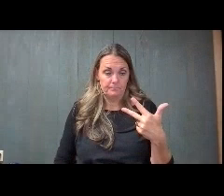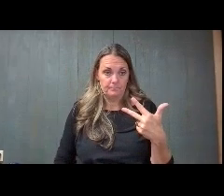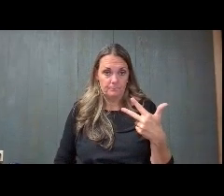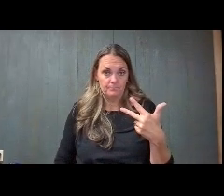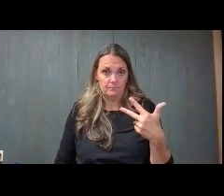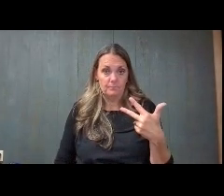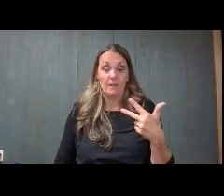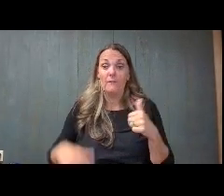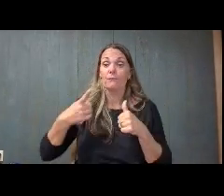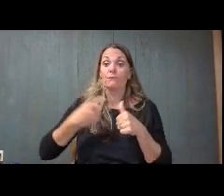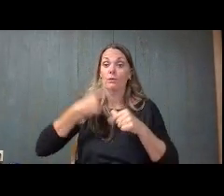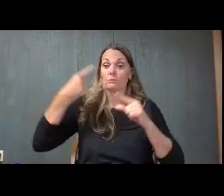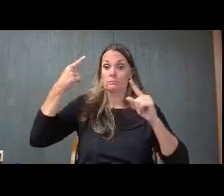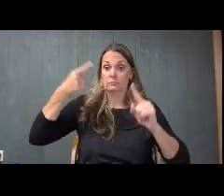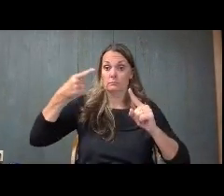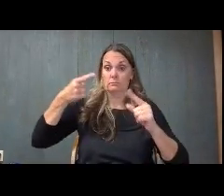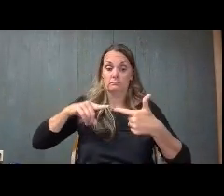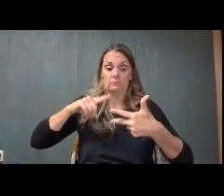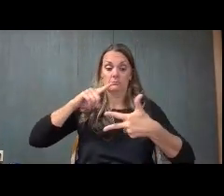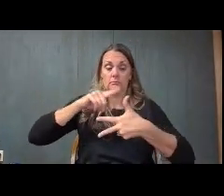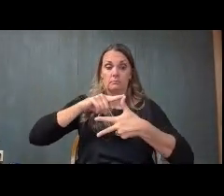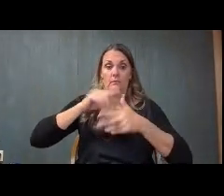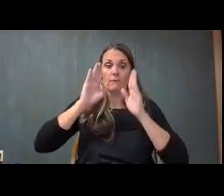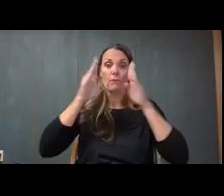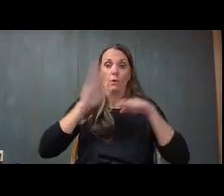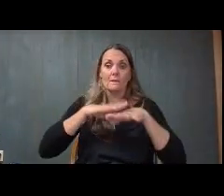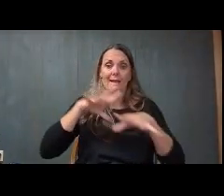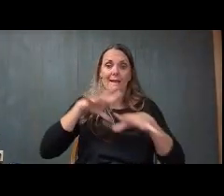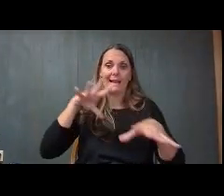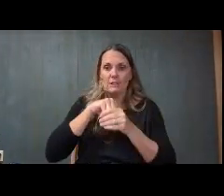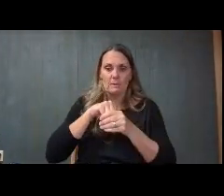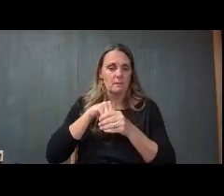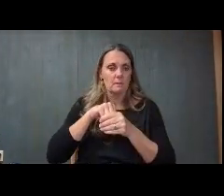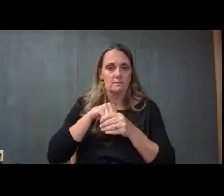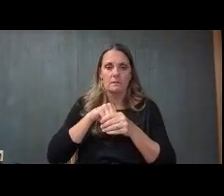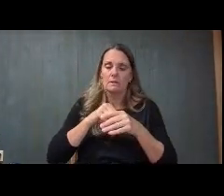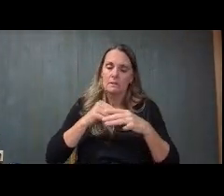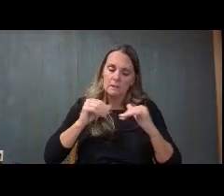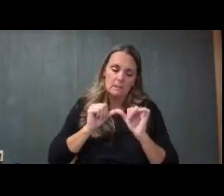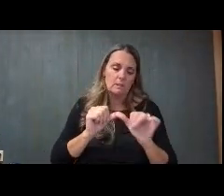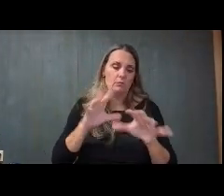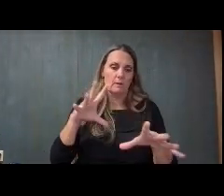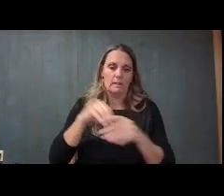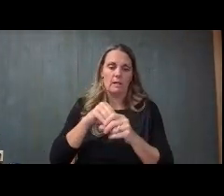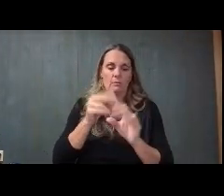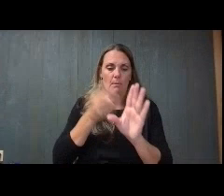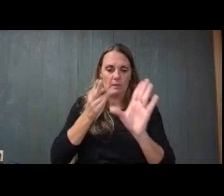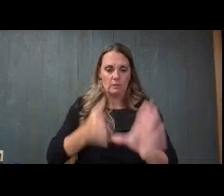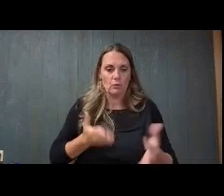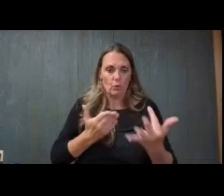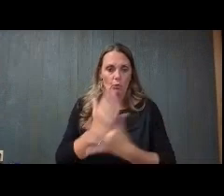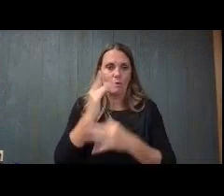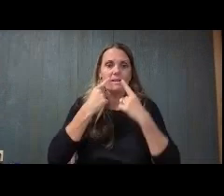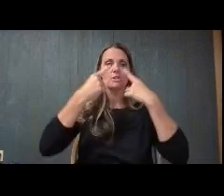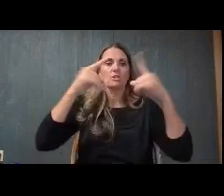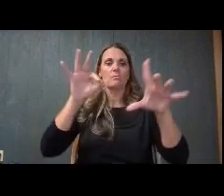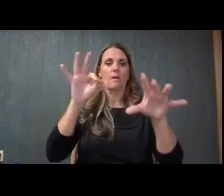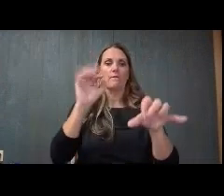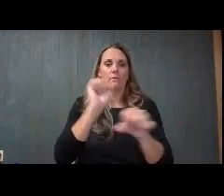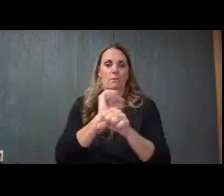The first objective is focusing on engagement continued engagement of participants through achievement of employment goals.